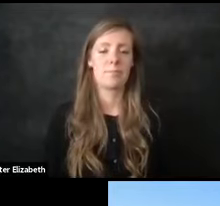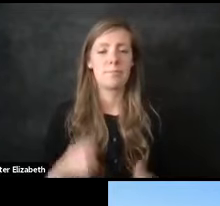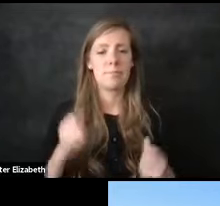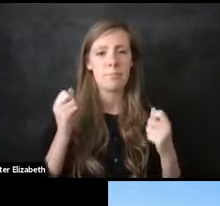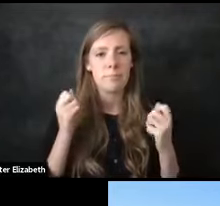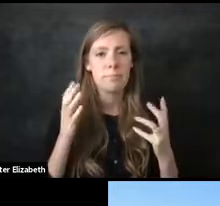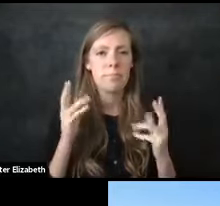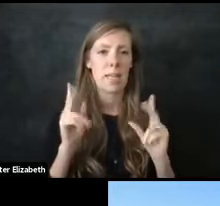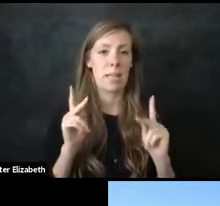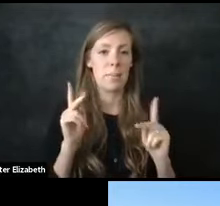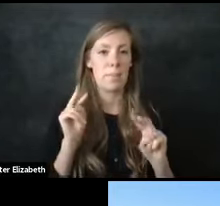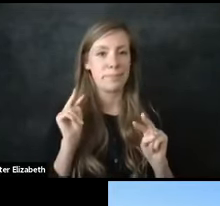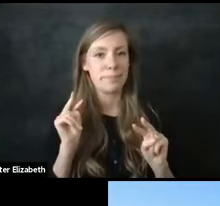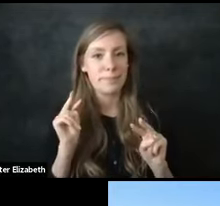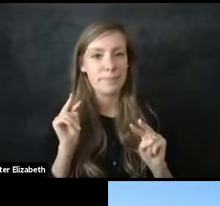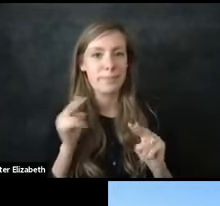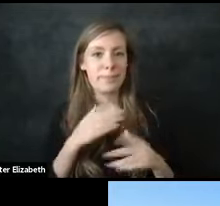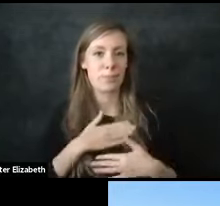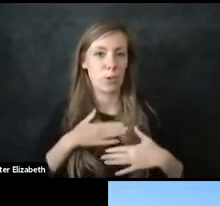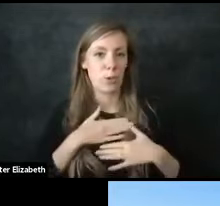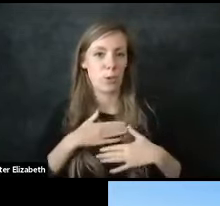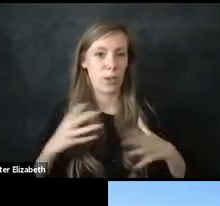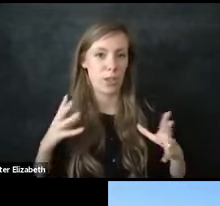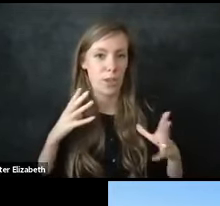are looking forward to enjoying the holidays that we missed last year,